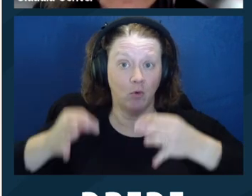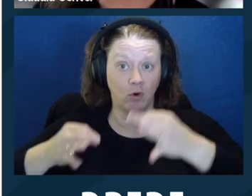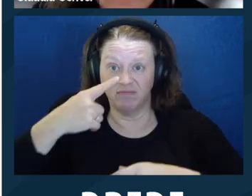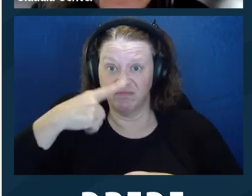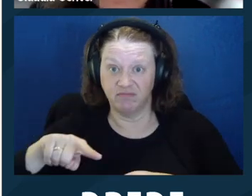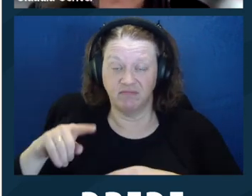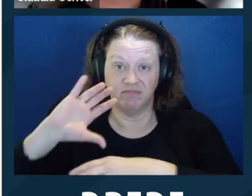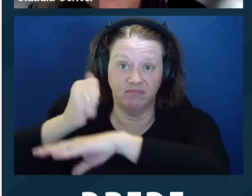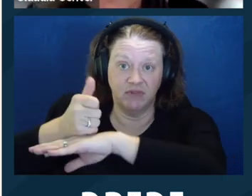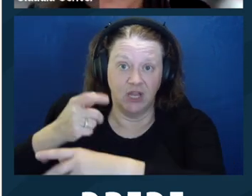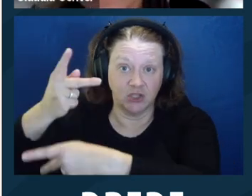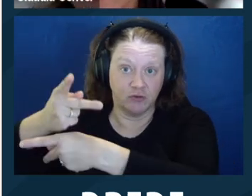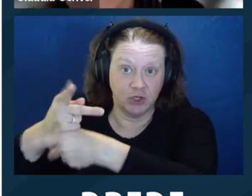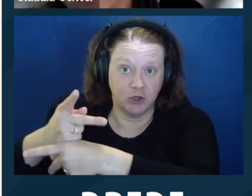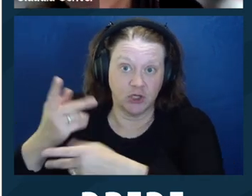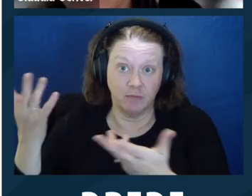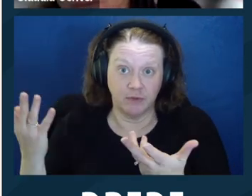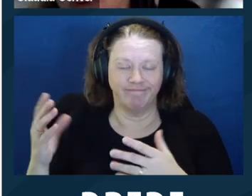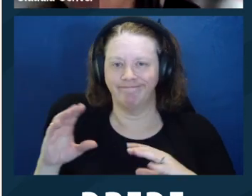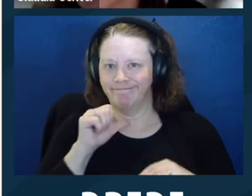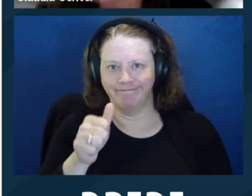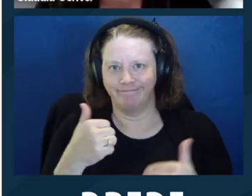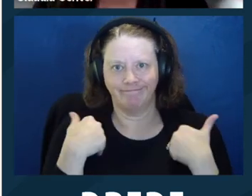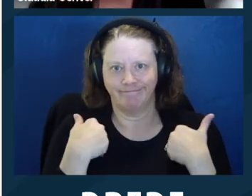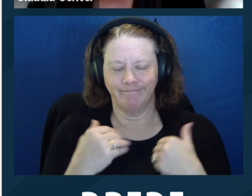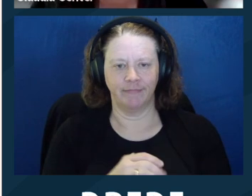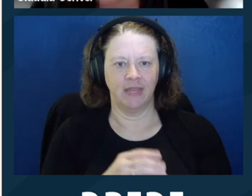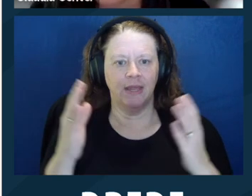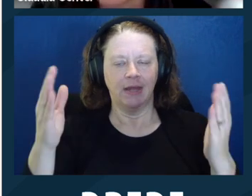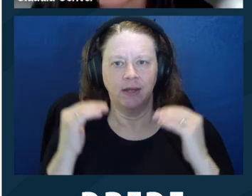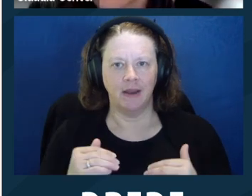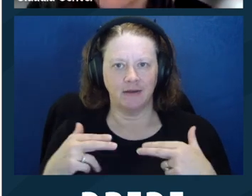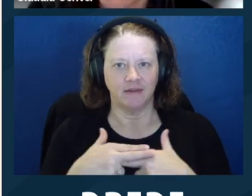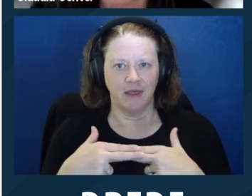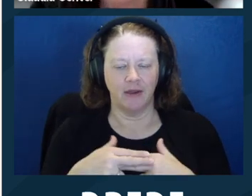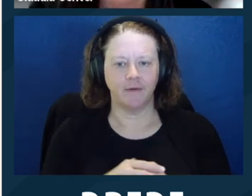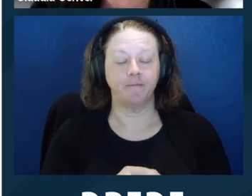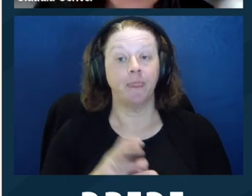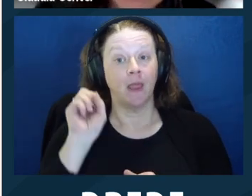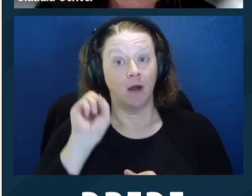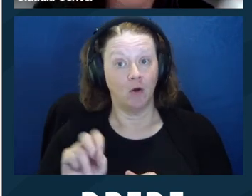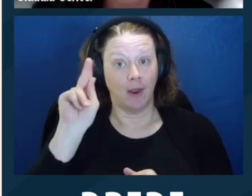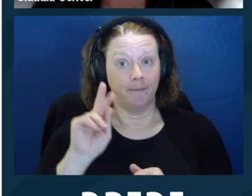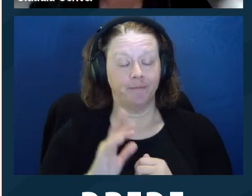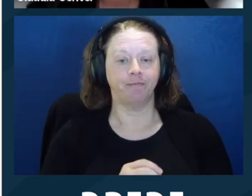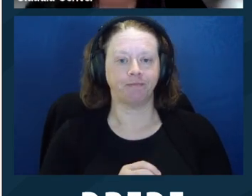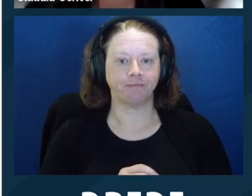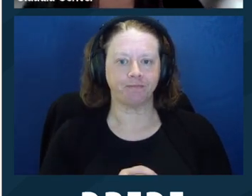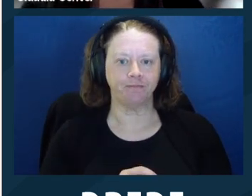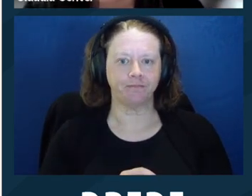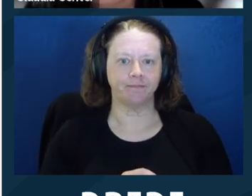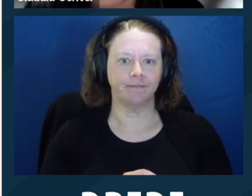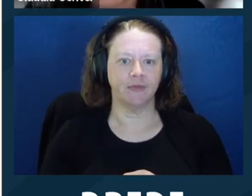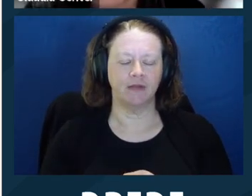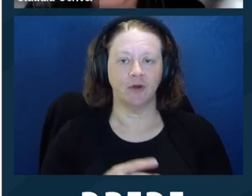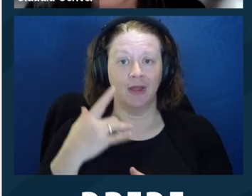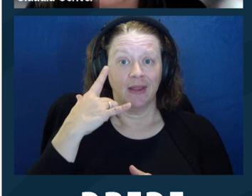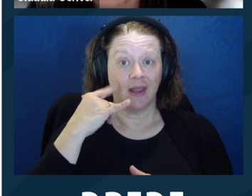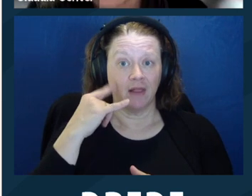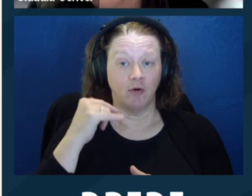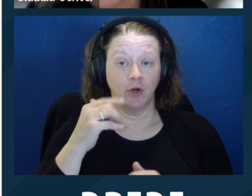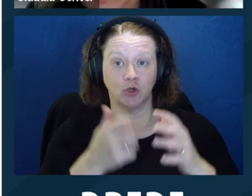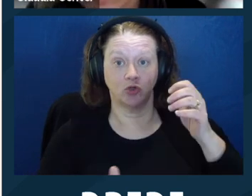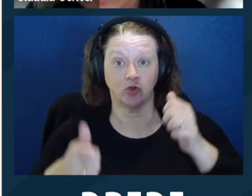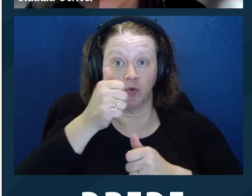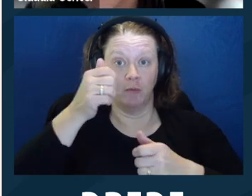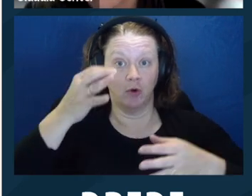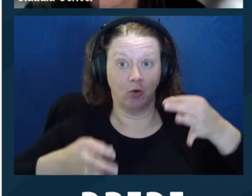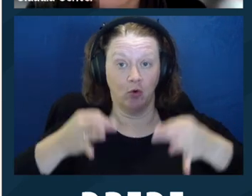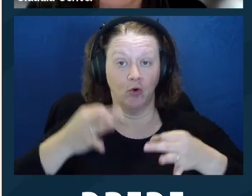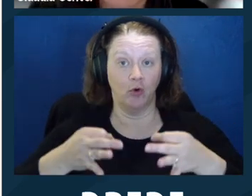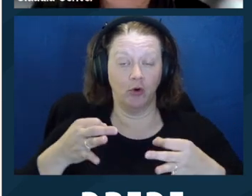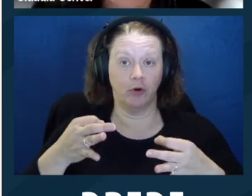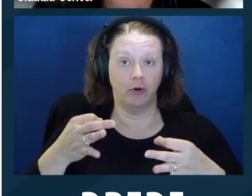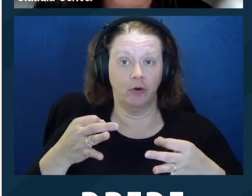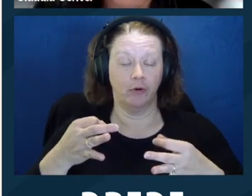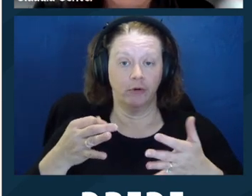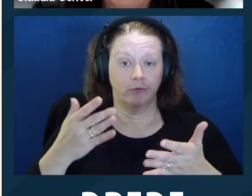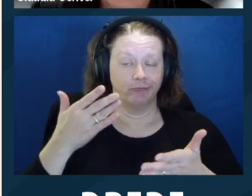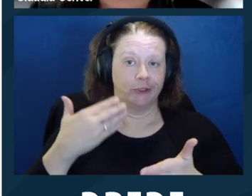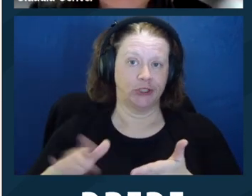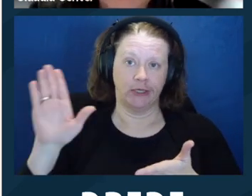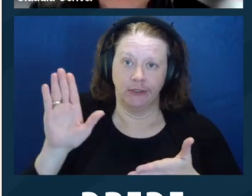Okay. So after the California Supreme Court rejected the Rule 1.14 on Protective Action,